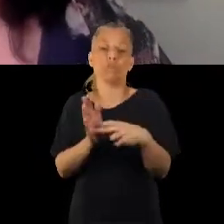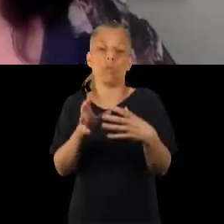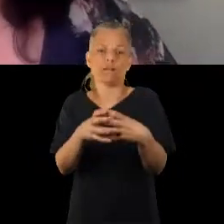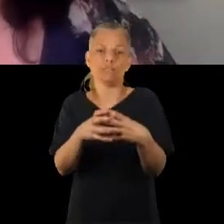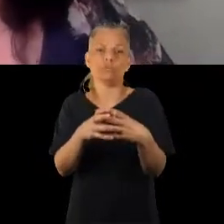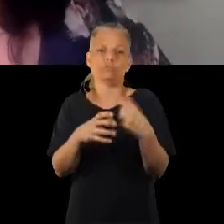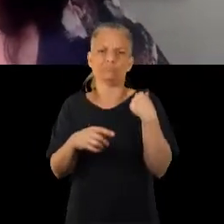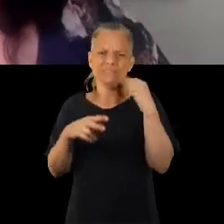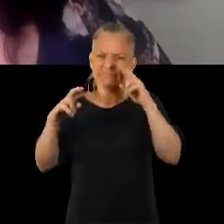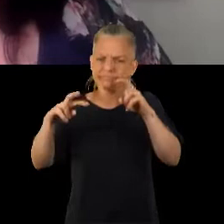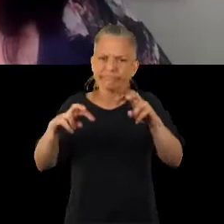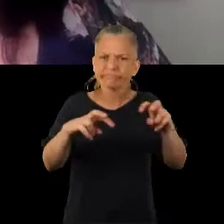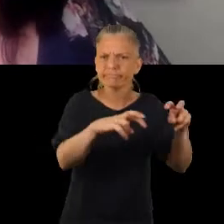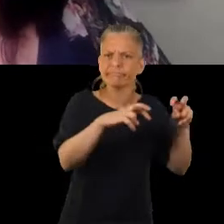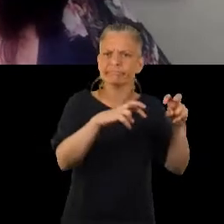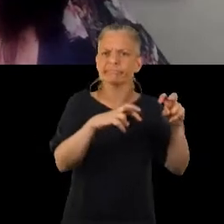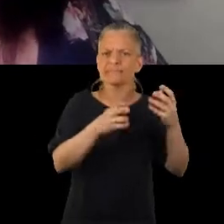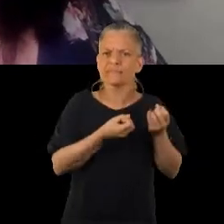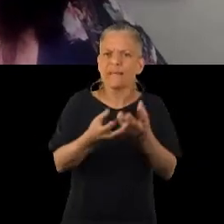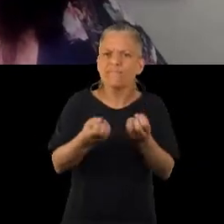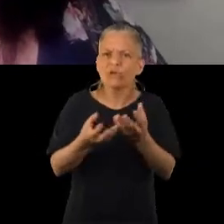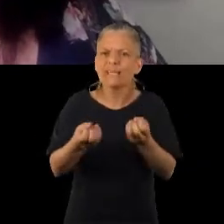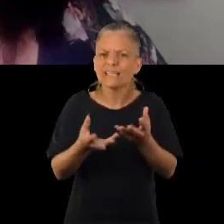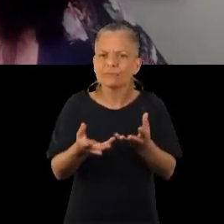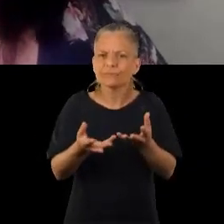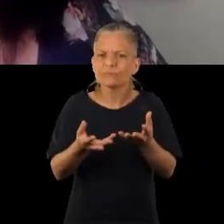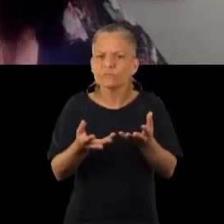what could you do to ensure that the support is there for those peer workers themselves,